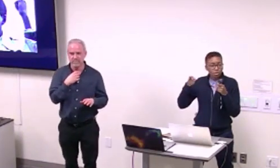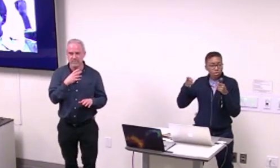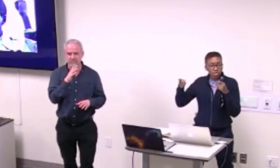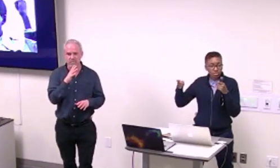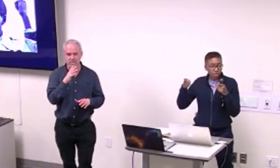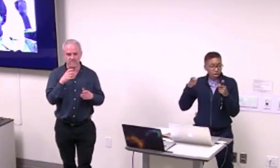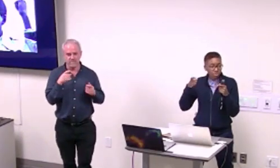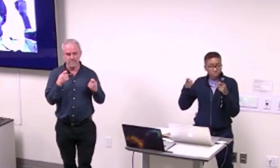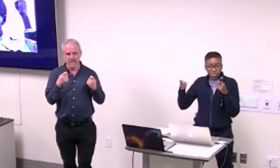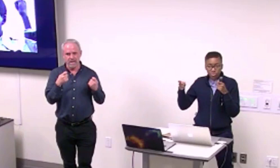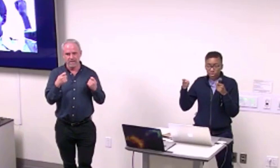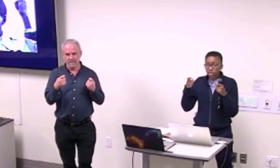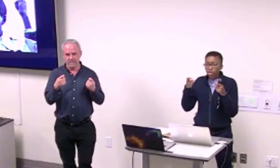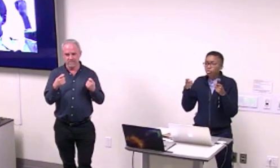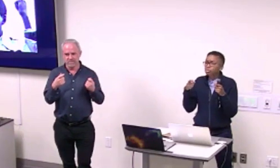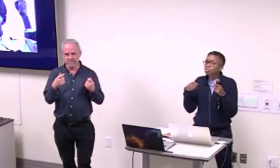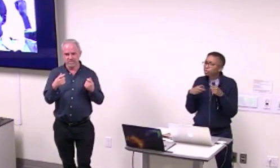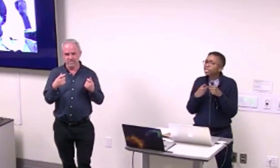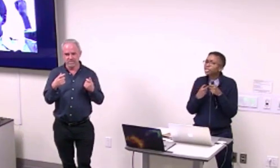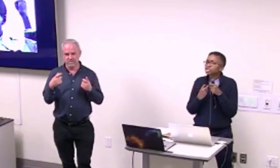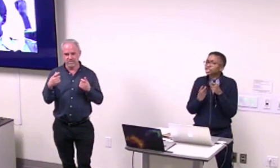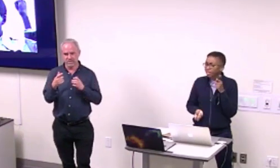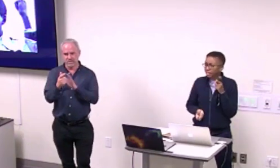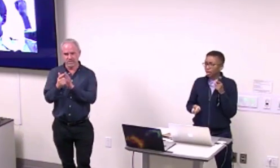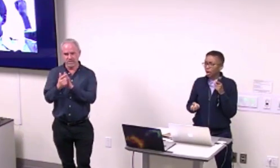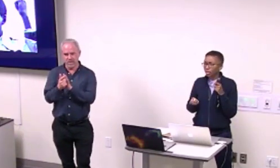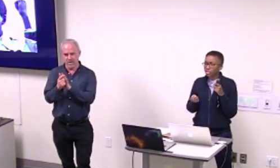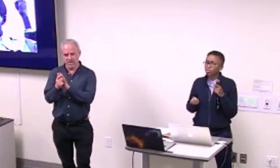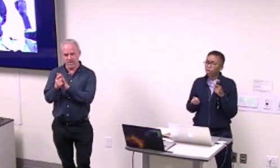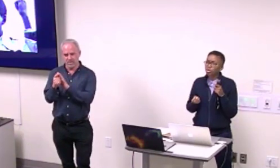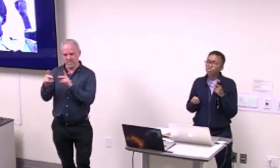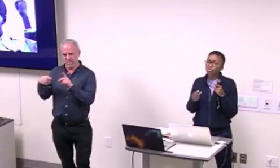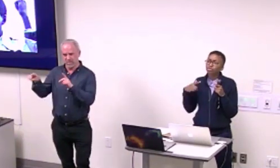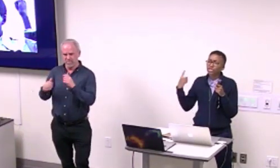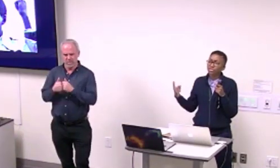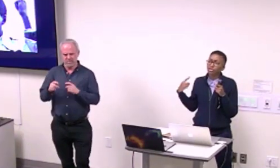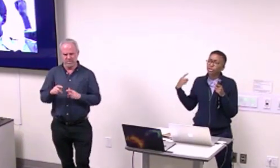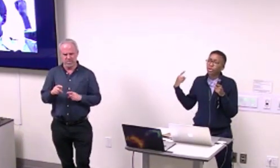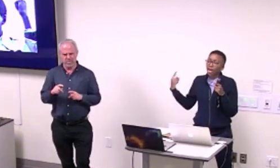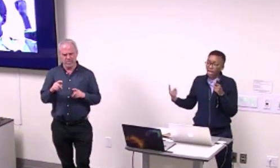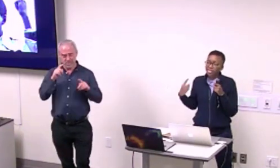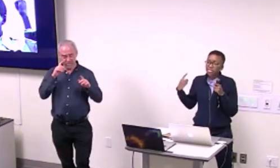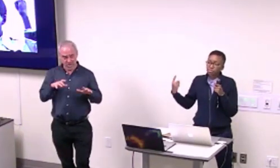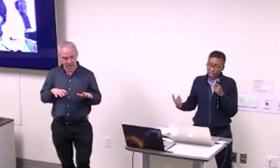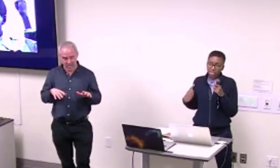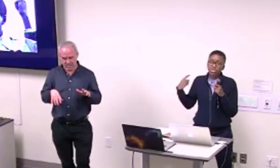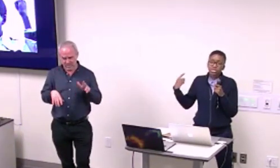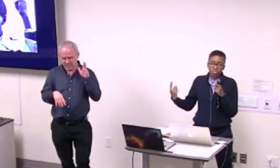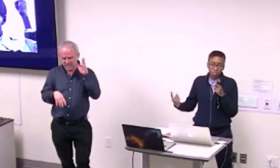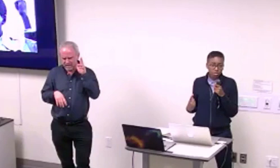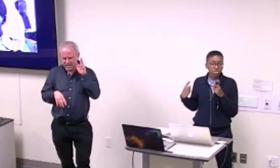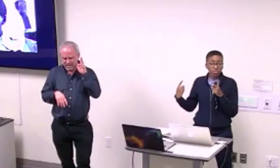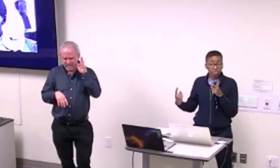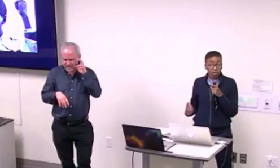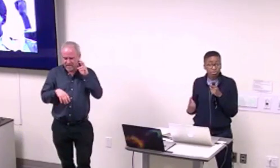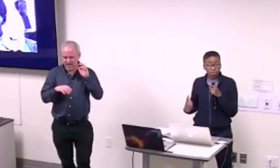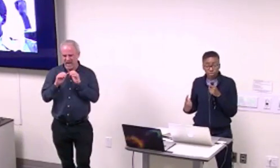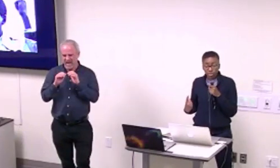of law enforcement was pretty shocking and galling. To most folks who've never had to manage the emotions of law enforcement.